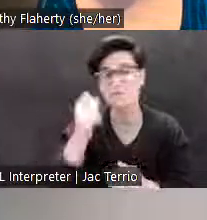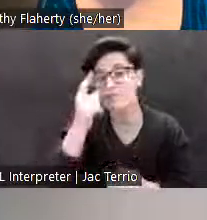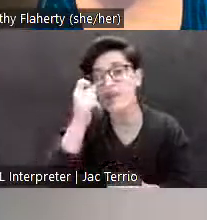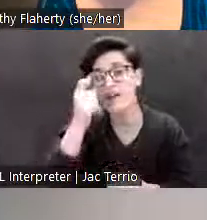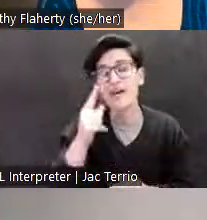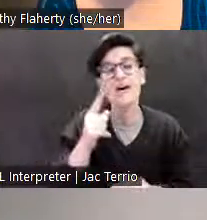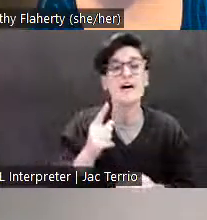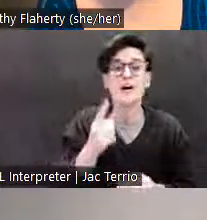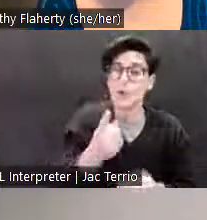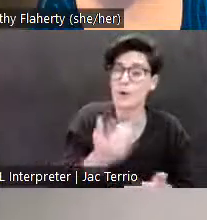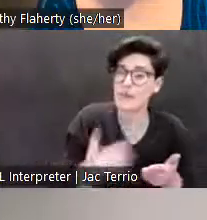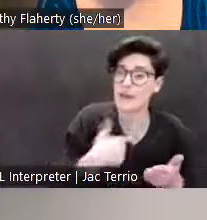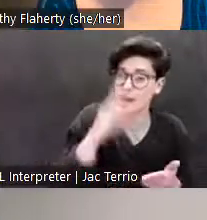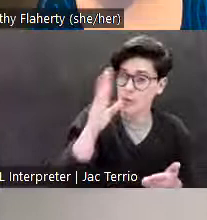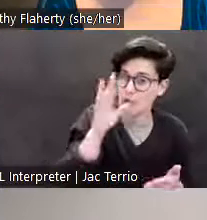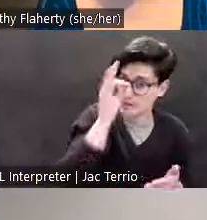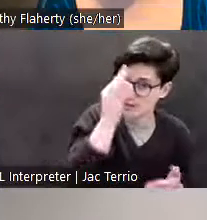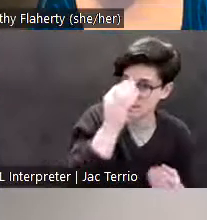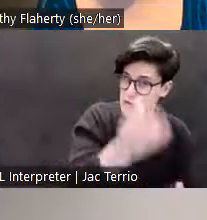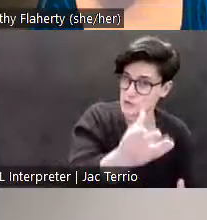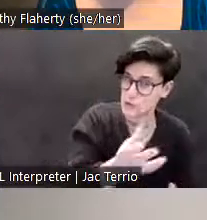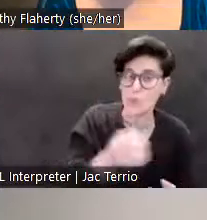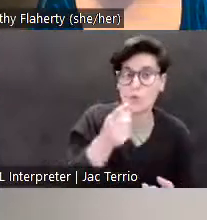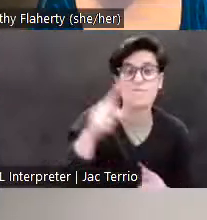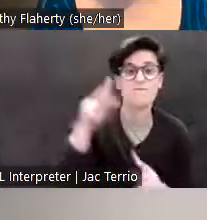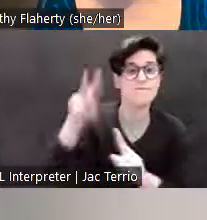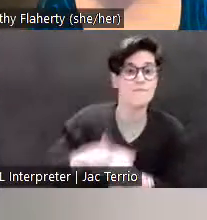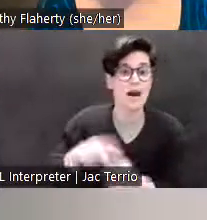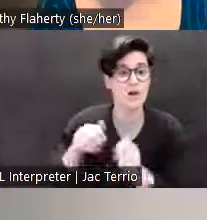Justice, however, does not equal filing a complaint with the Eeoc.